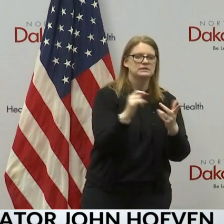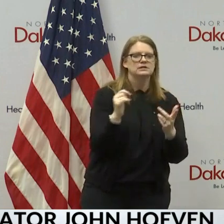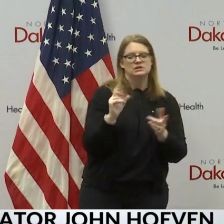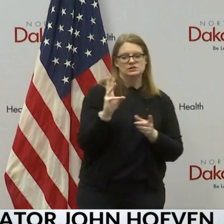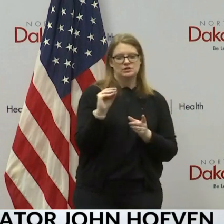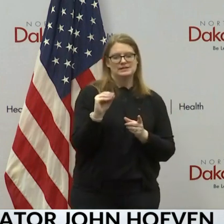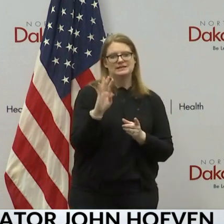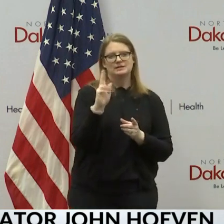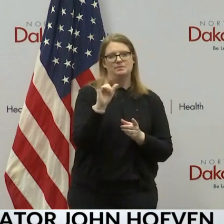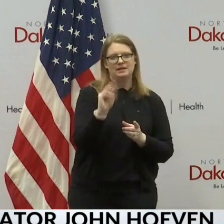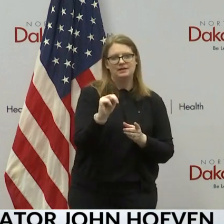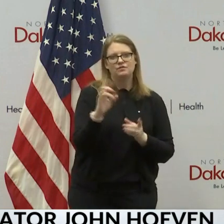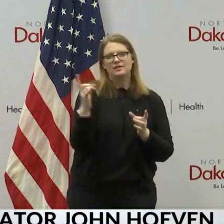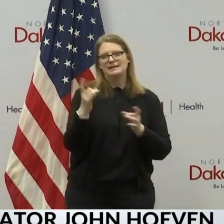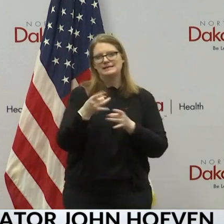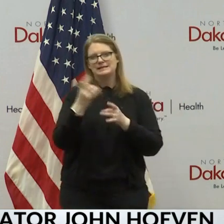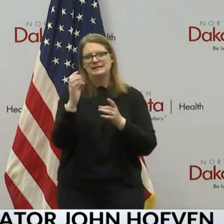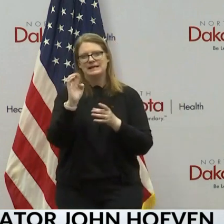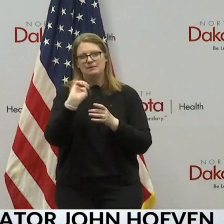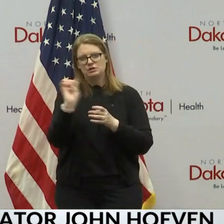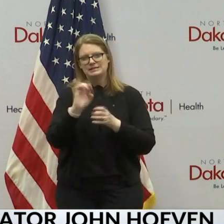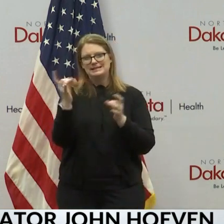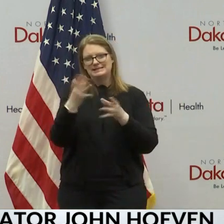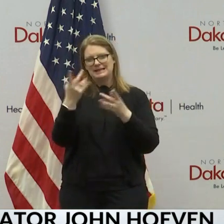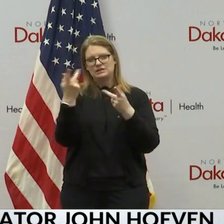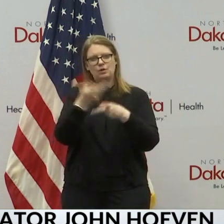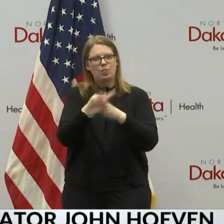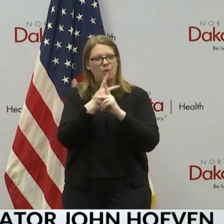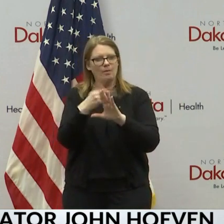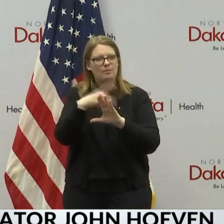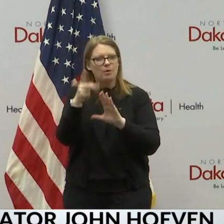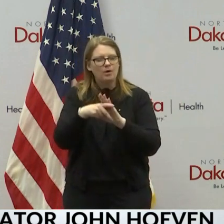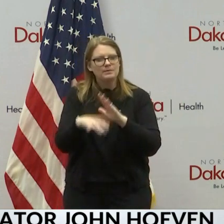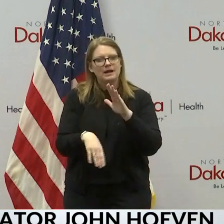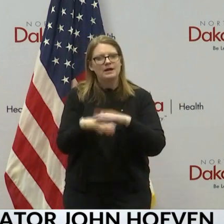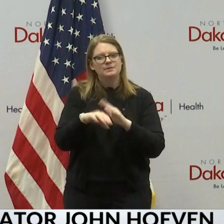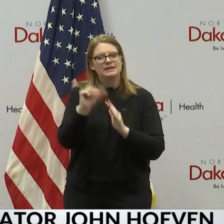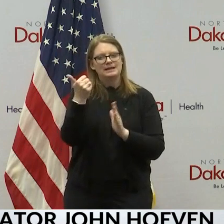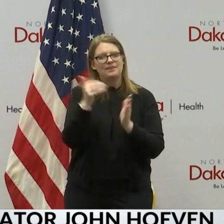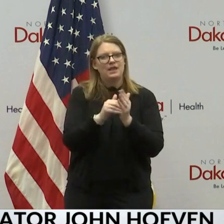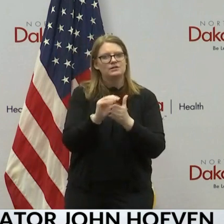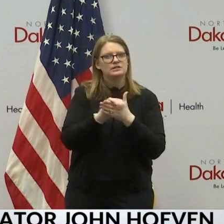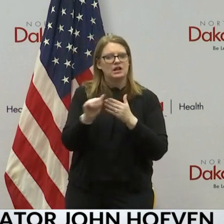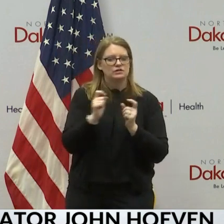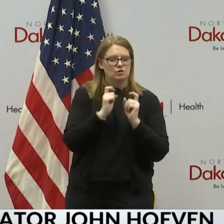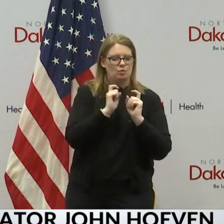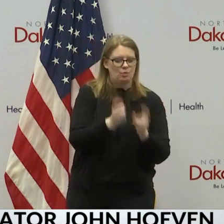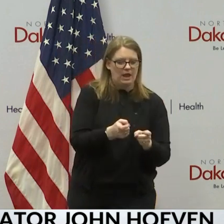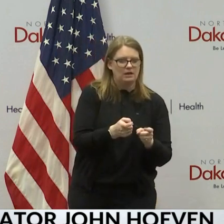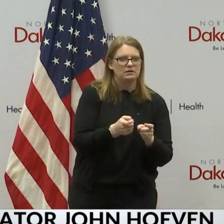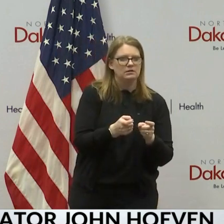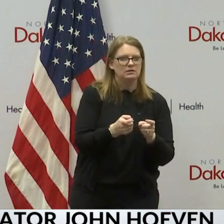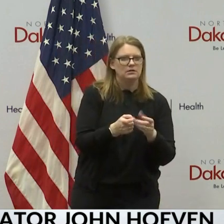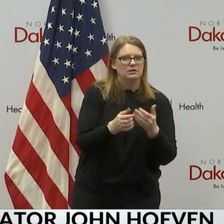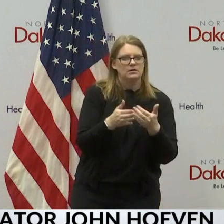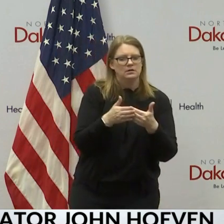DISASTER LOAN PROGRAM SO THERE IS A TOTAL OF 60 BILLION FOR ECONOMIC INJURY DISASTER LOAN PROGRAM.